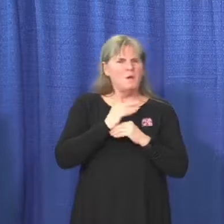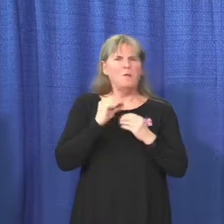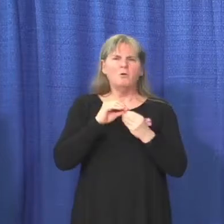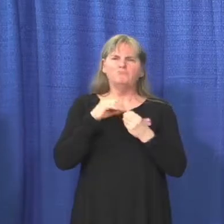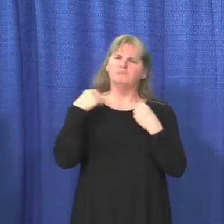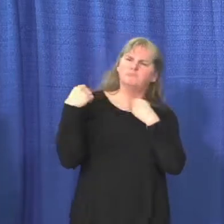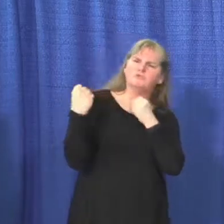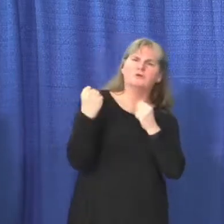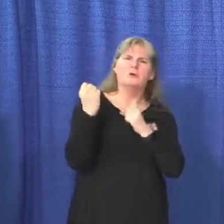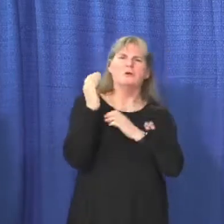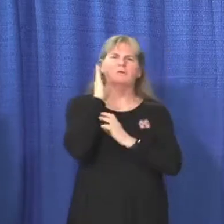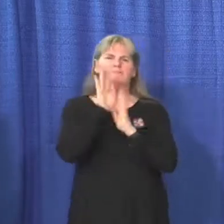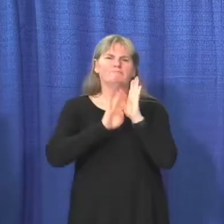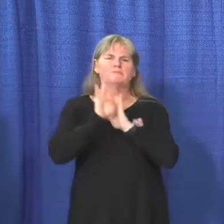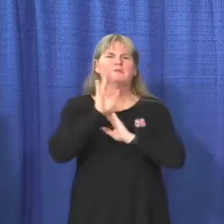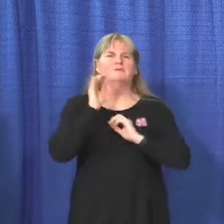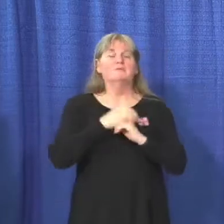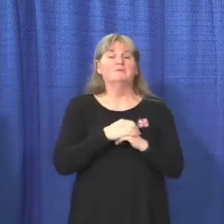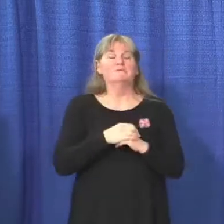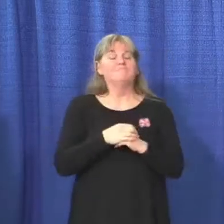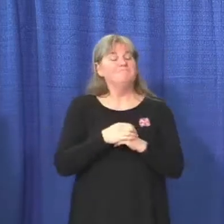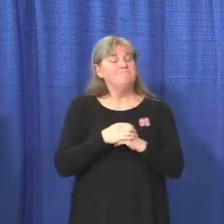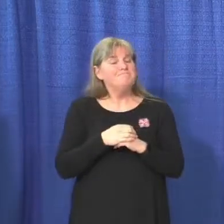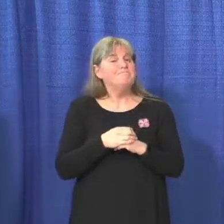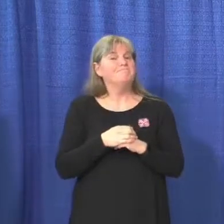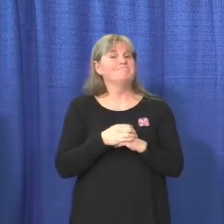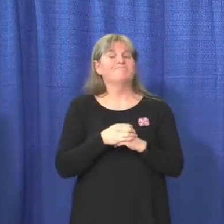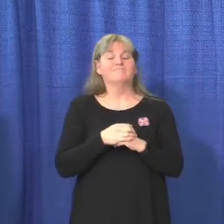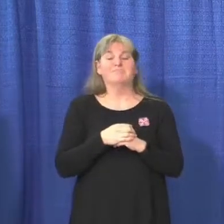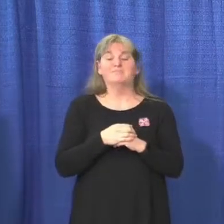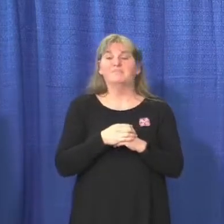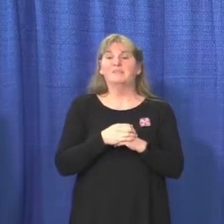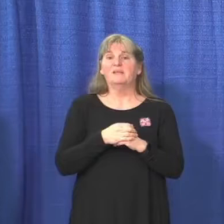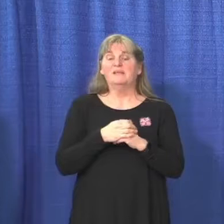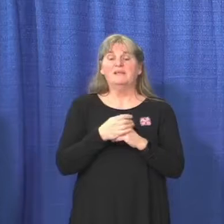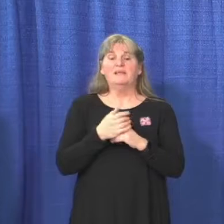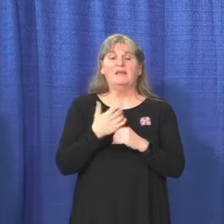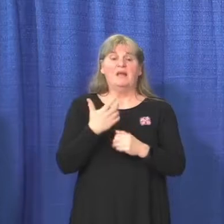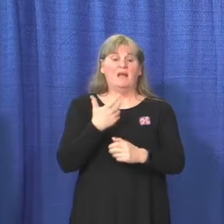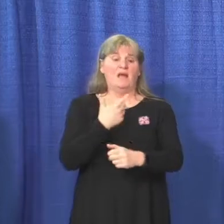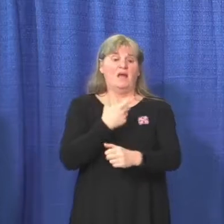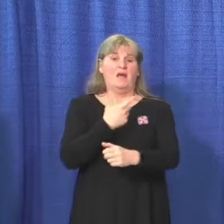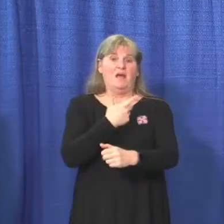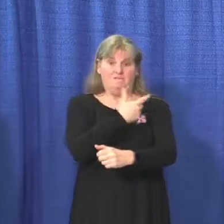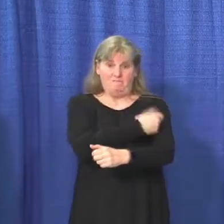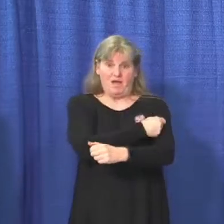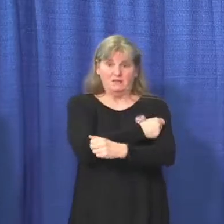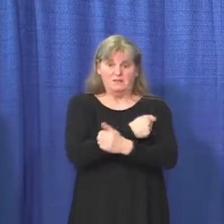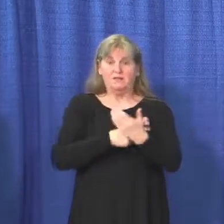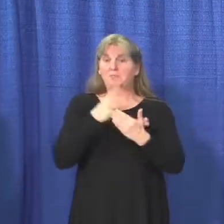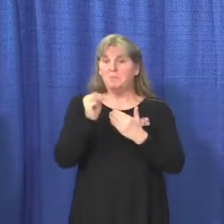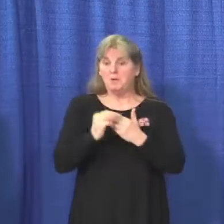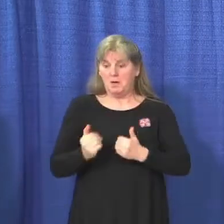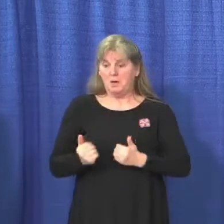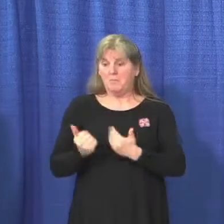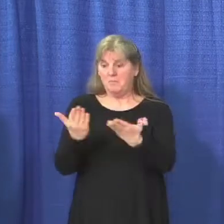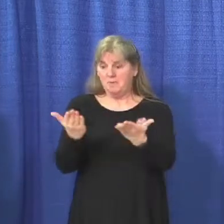extremely successful vaccination program and following the news this morning we know that brighter days are on the